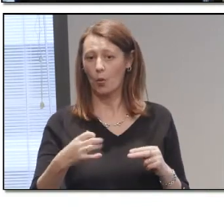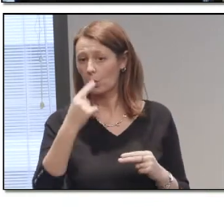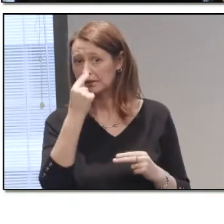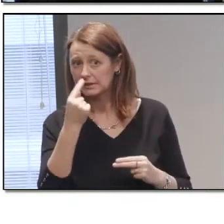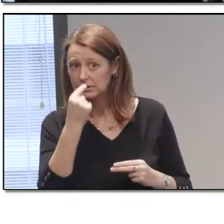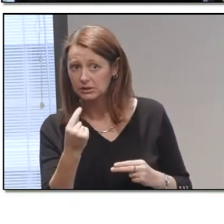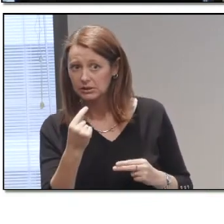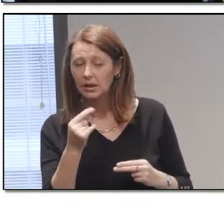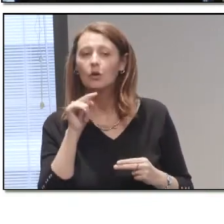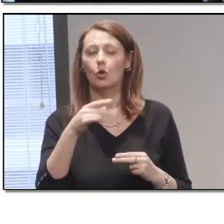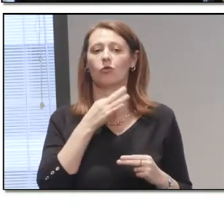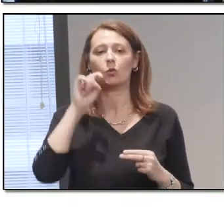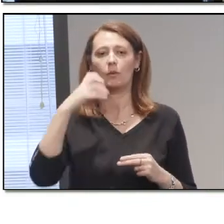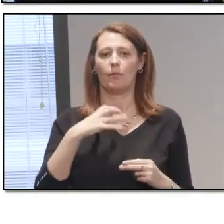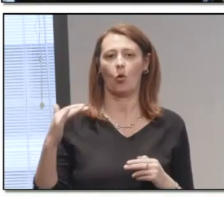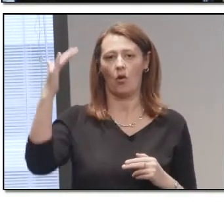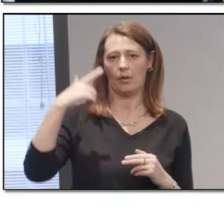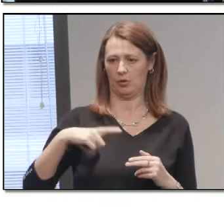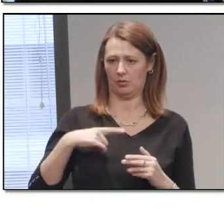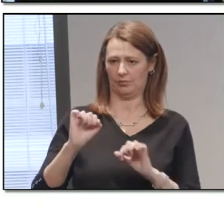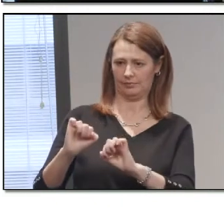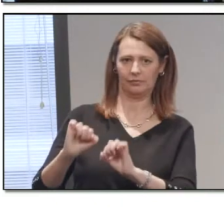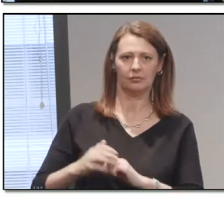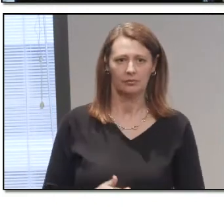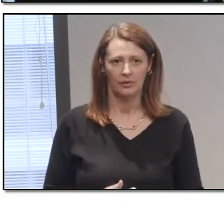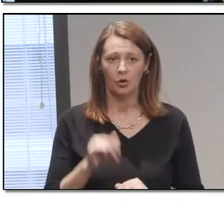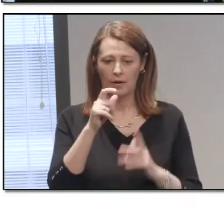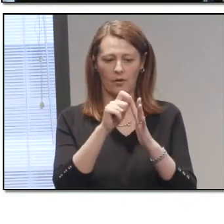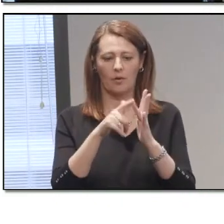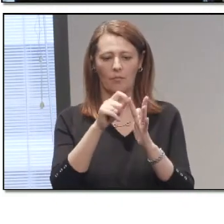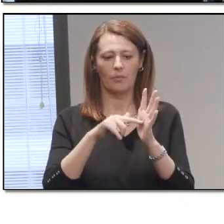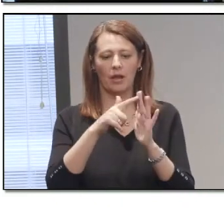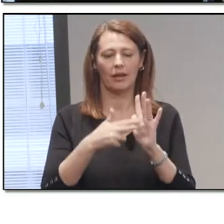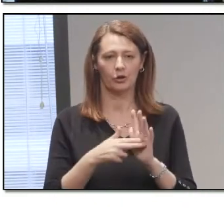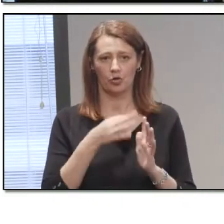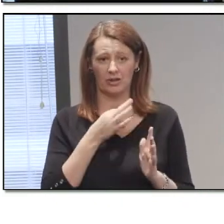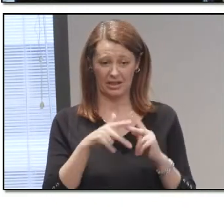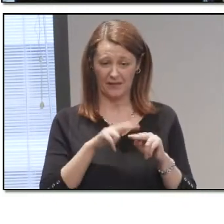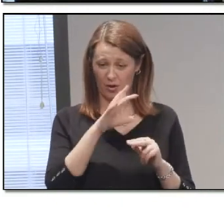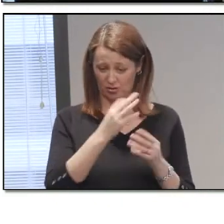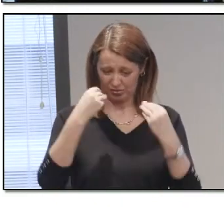will be higher and then you've got a population risk. If you're not exposed in the first instance